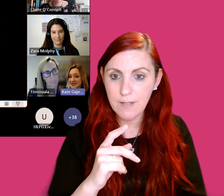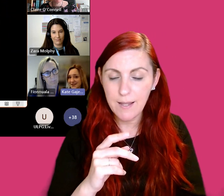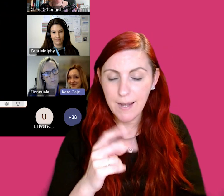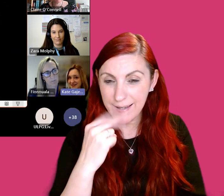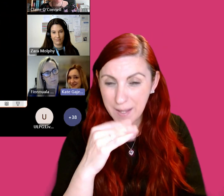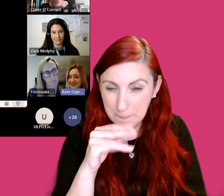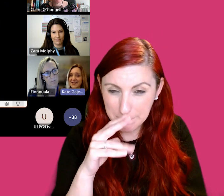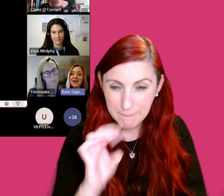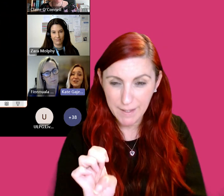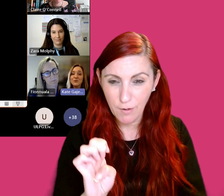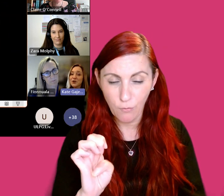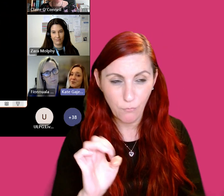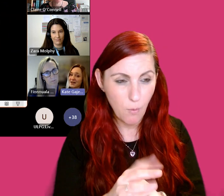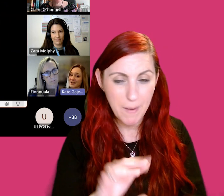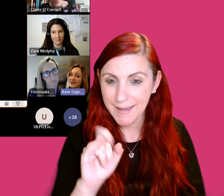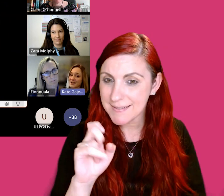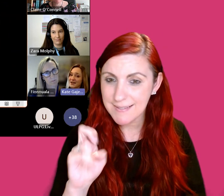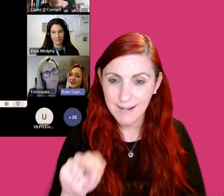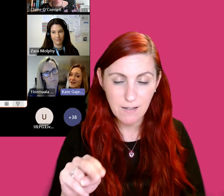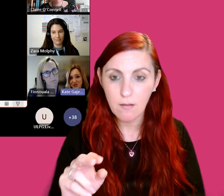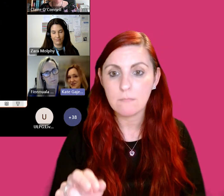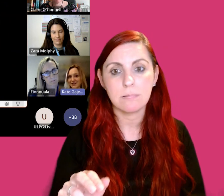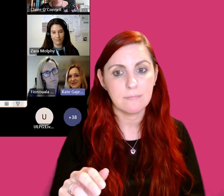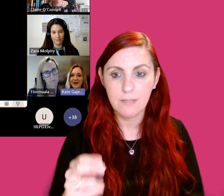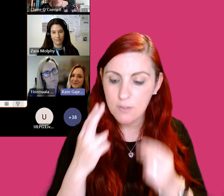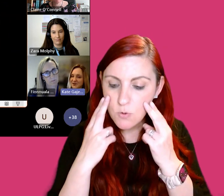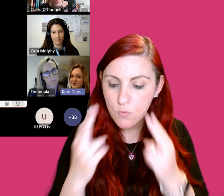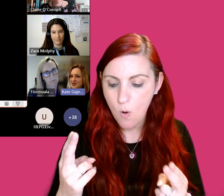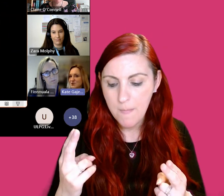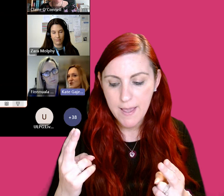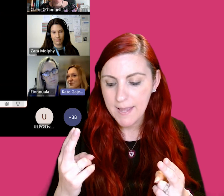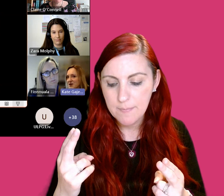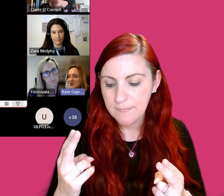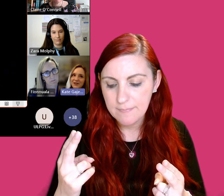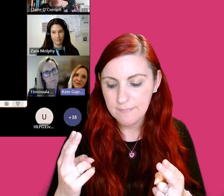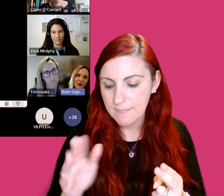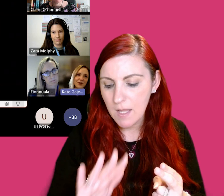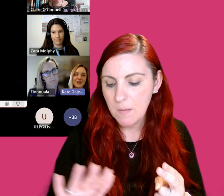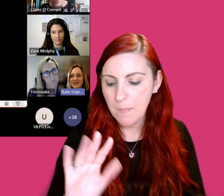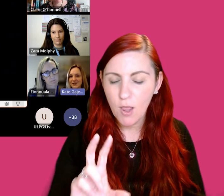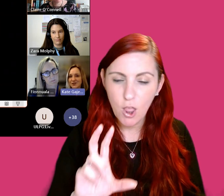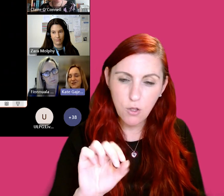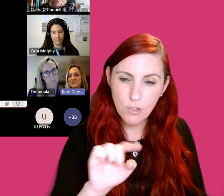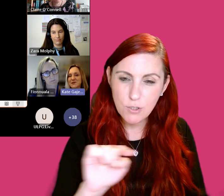insulin resistance so normally I usually take just to explain between 30 40 insulin units